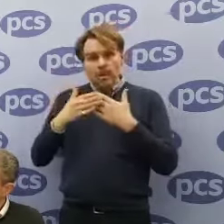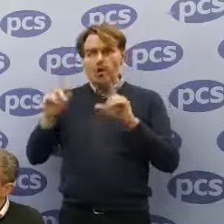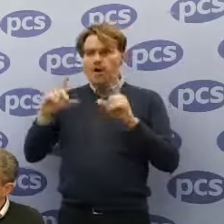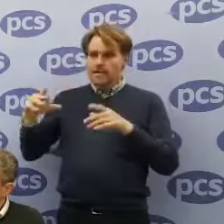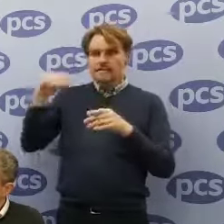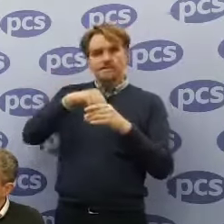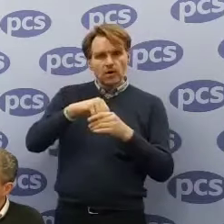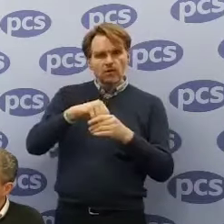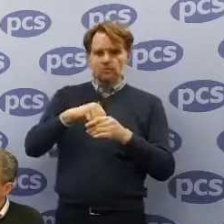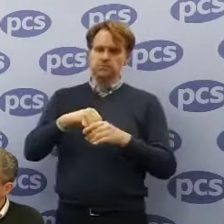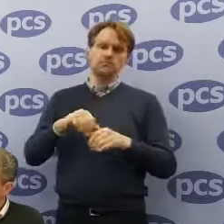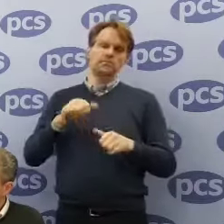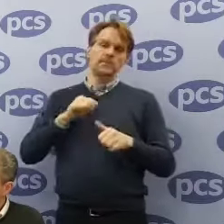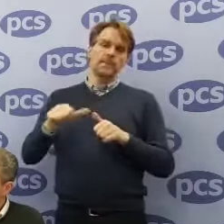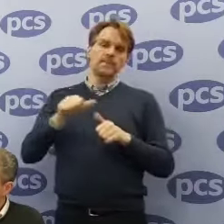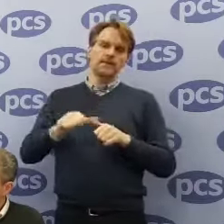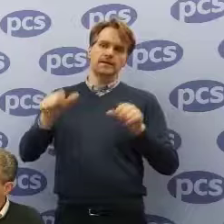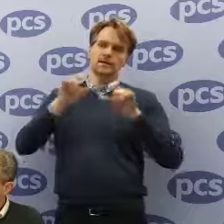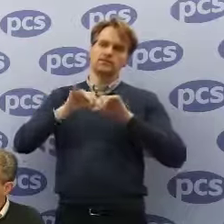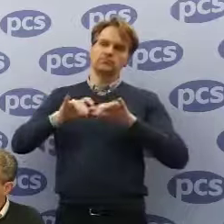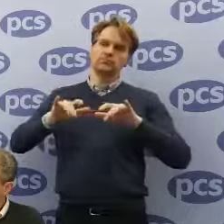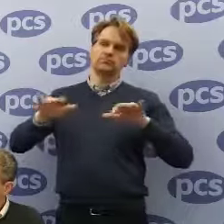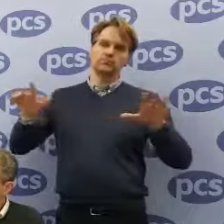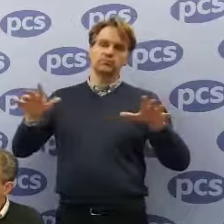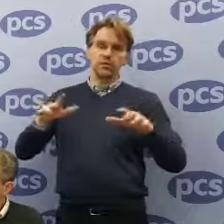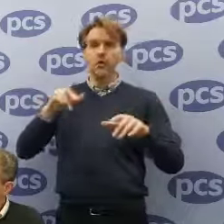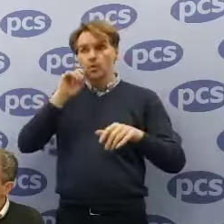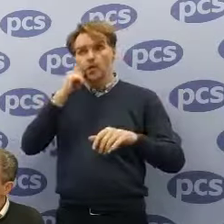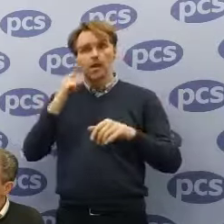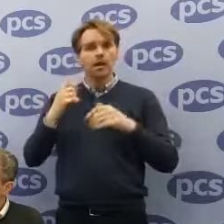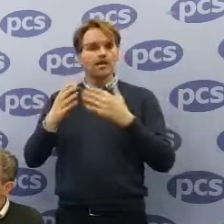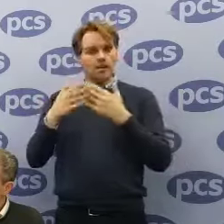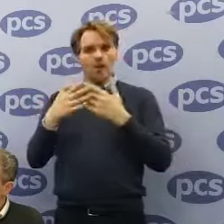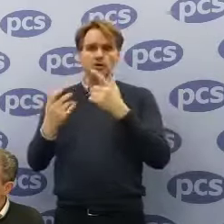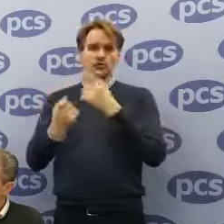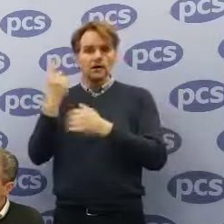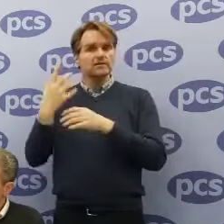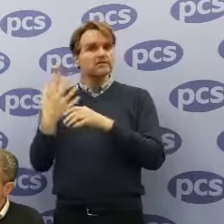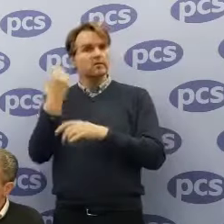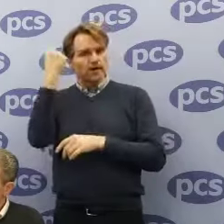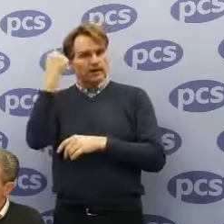taking part in this, the more likely we are to win. I also just before closing